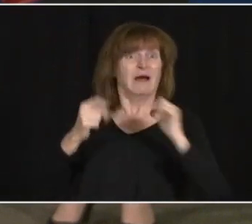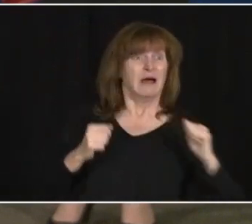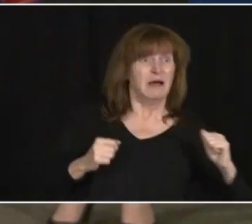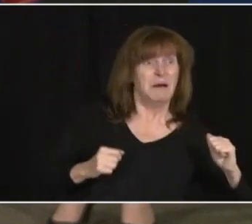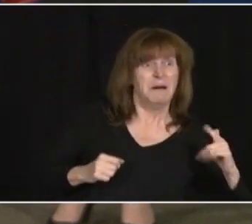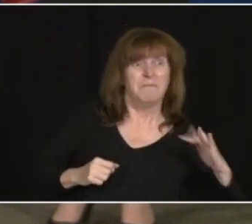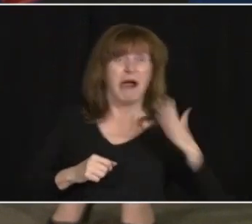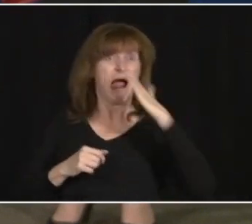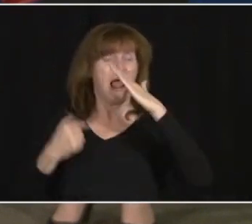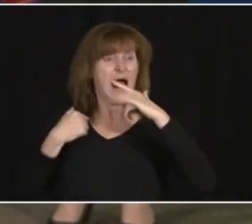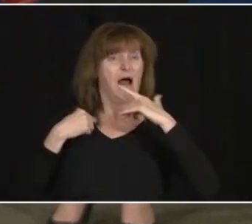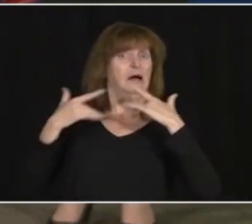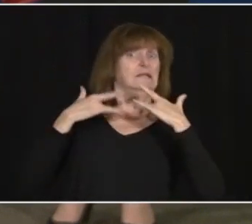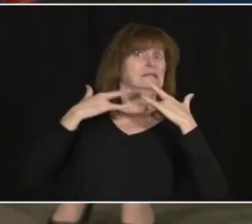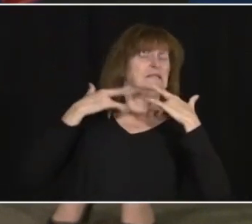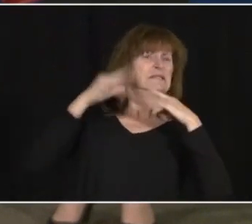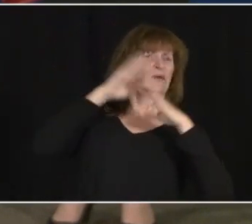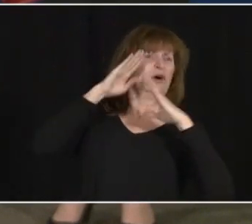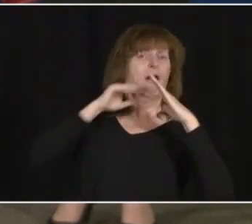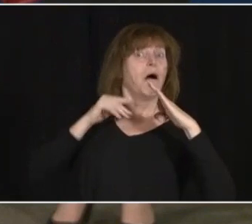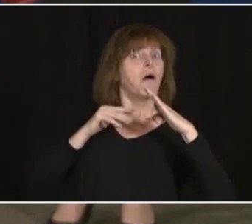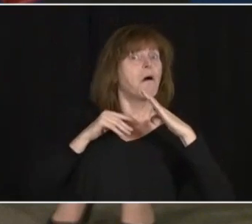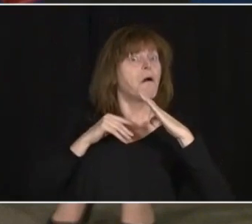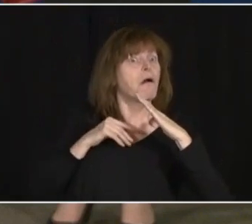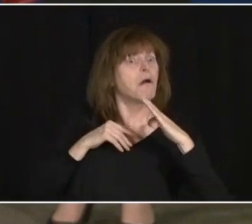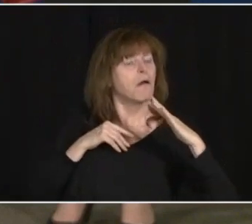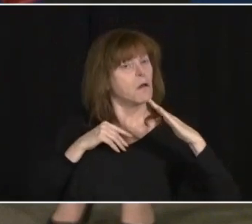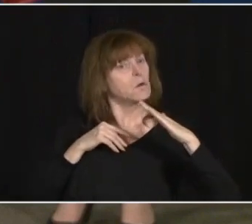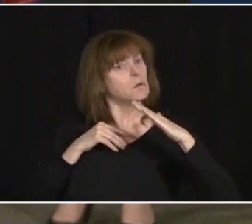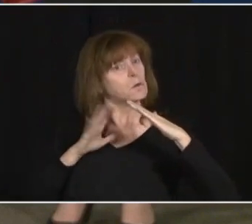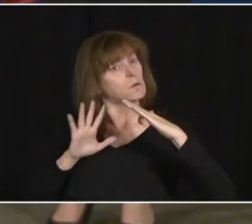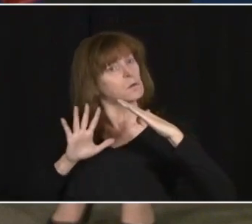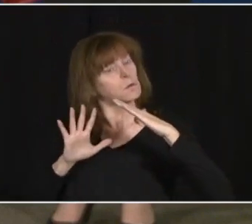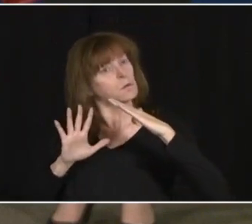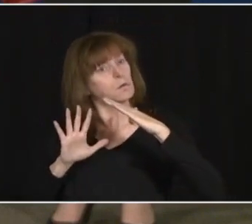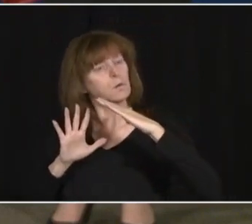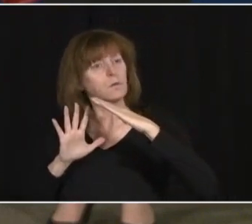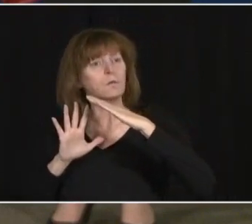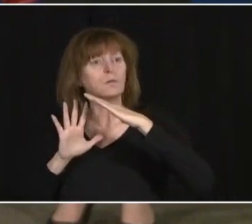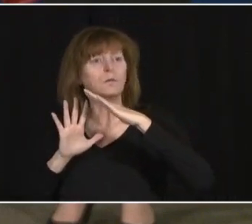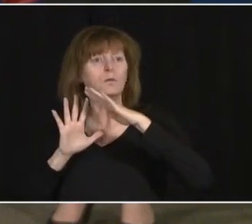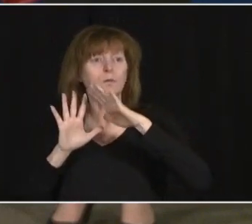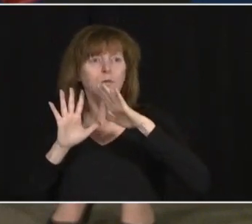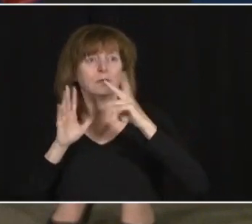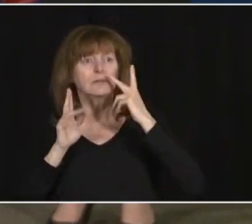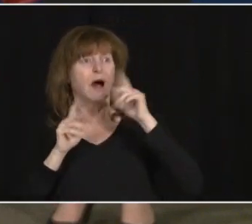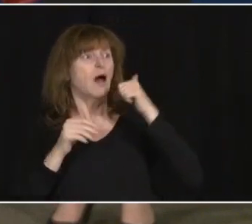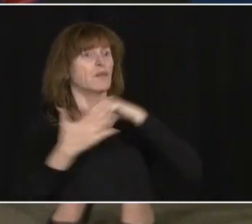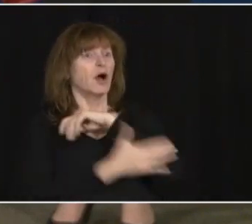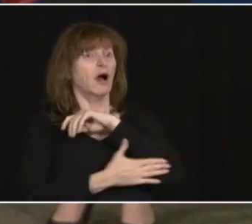the devastation that we witnessed in other countries. We are not out of the woods yet,